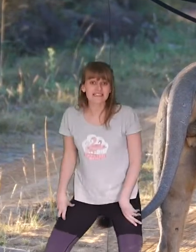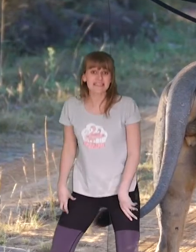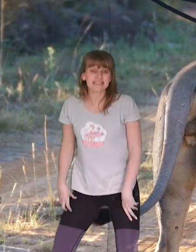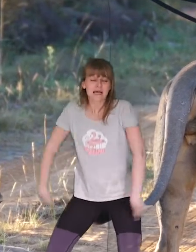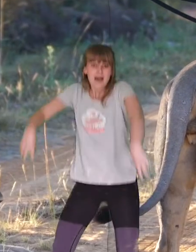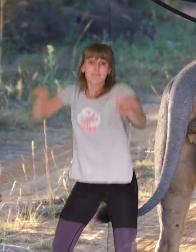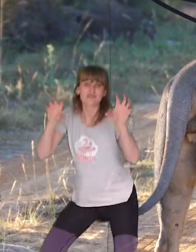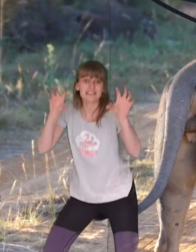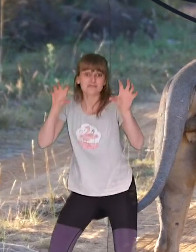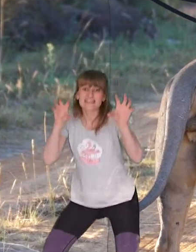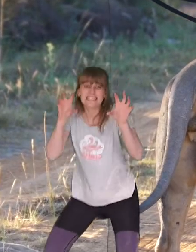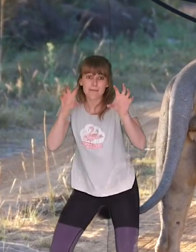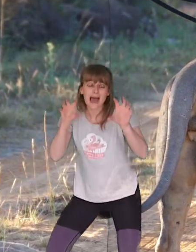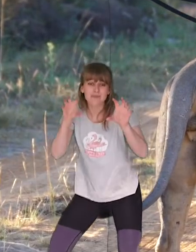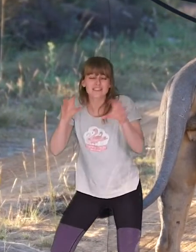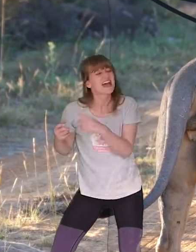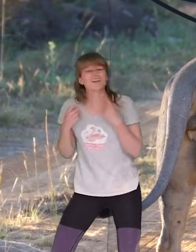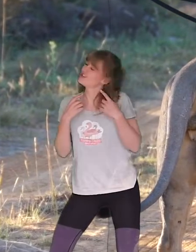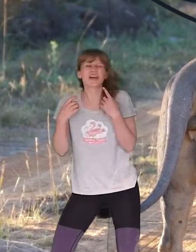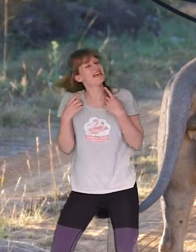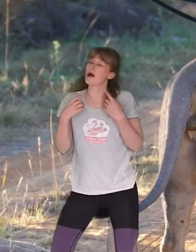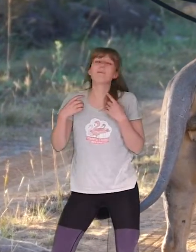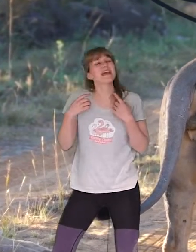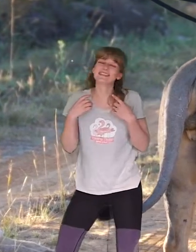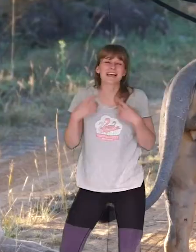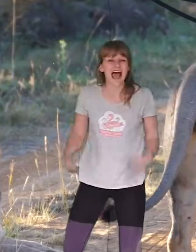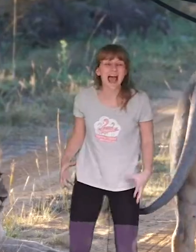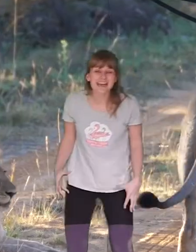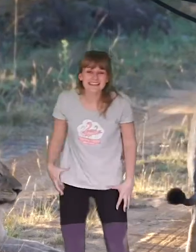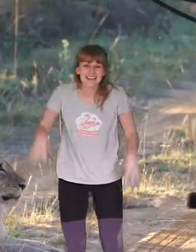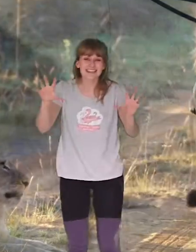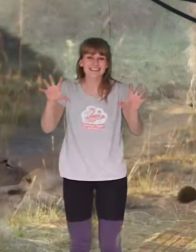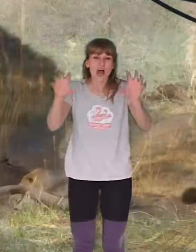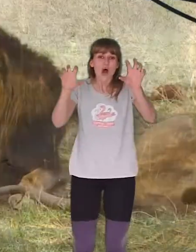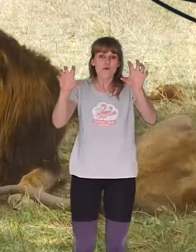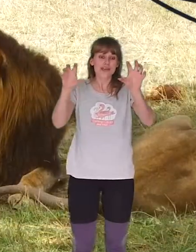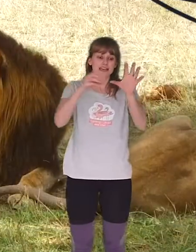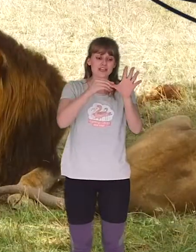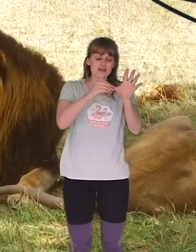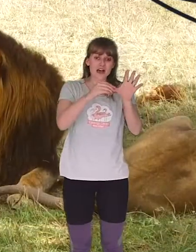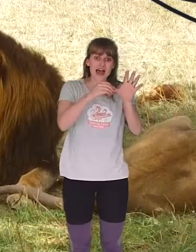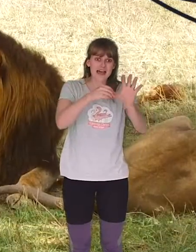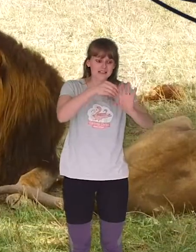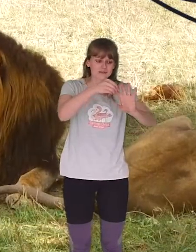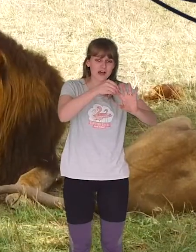knees, bodies ready to pounce. Shake our manes, excellent. We can use our hands to find